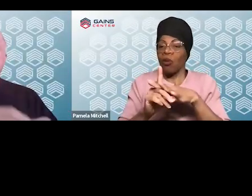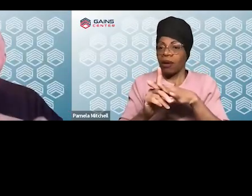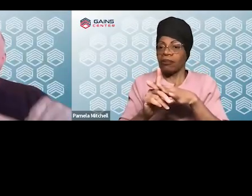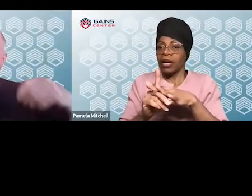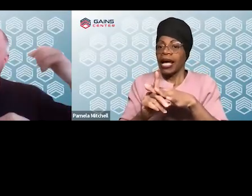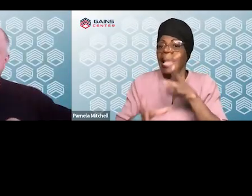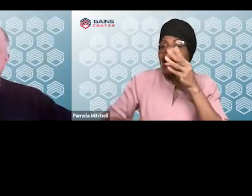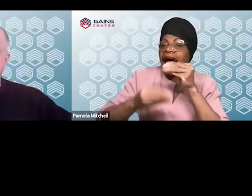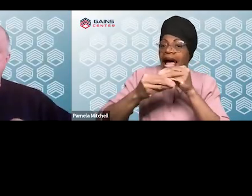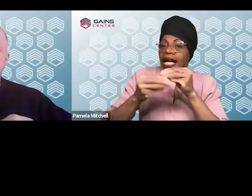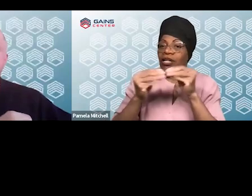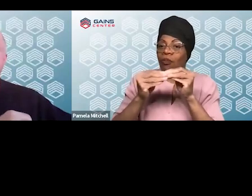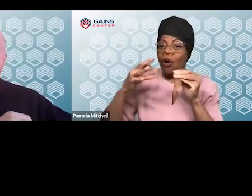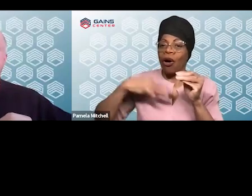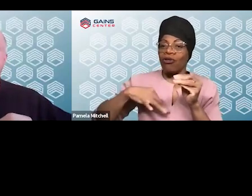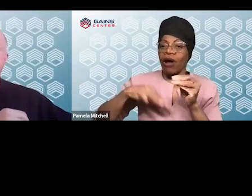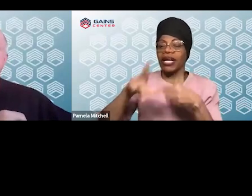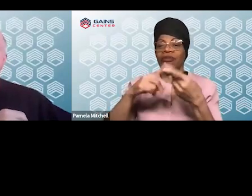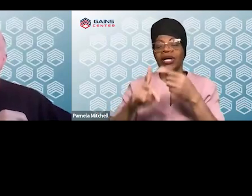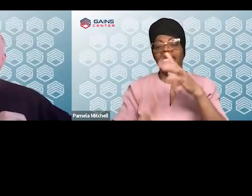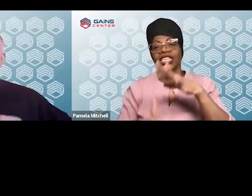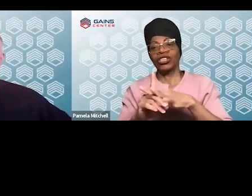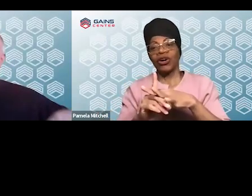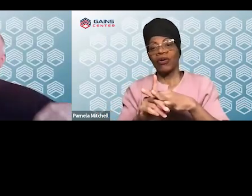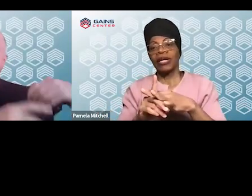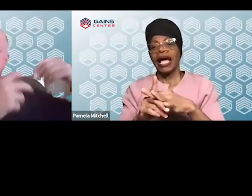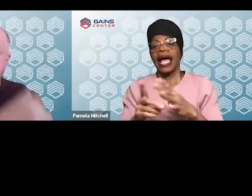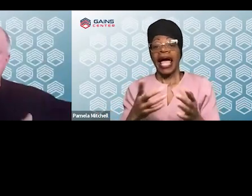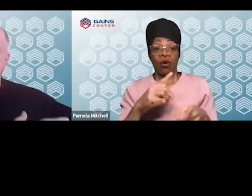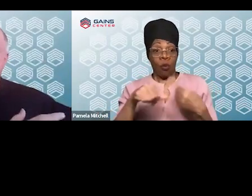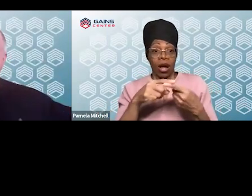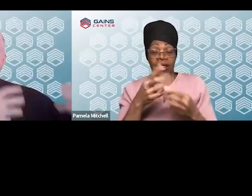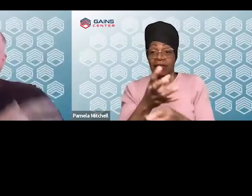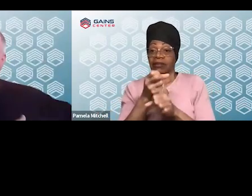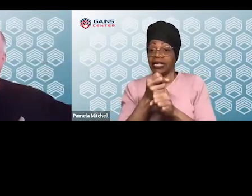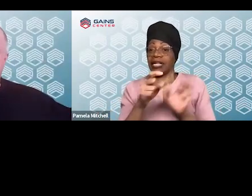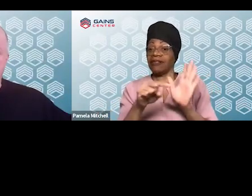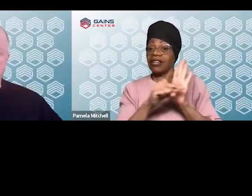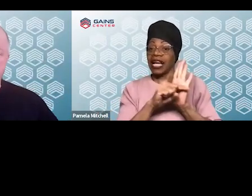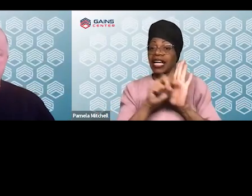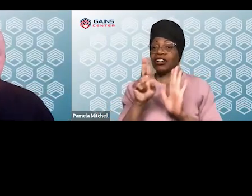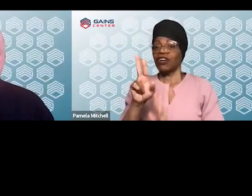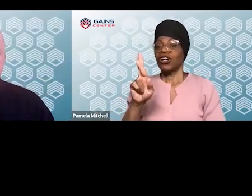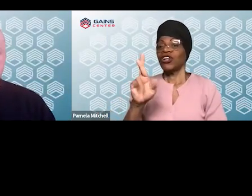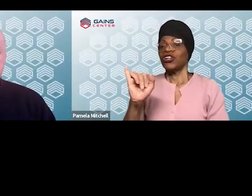and then, if they start giving negative urine samples, they can continue to earn $25 a session.